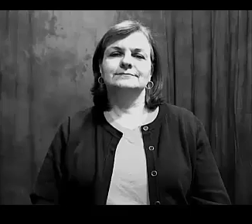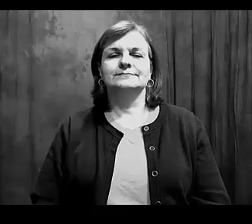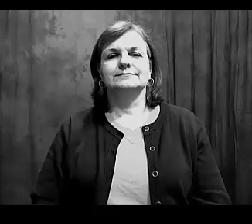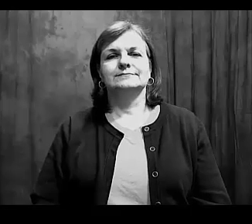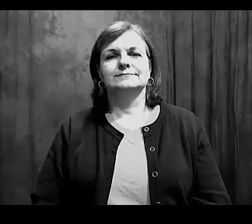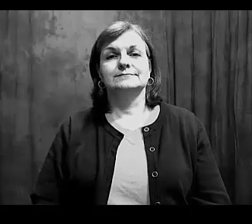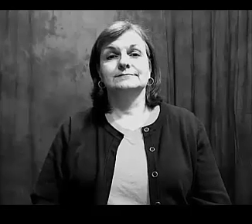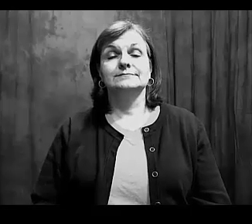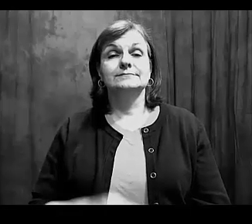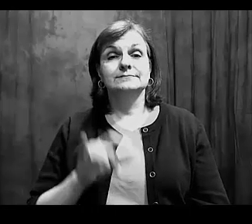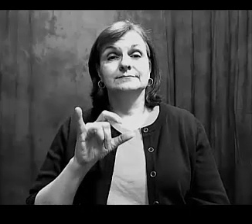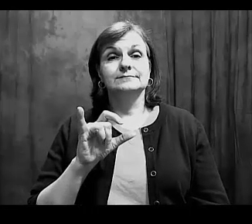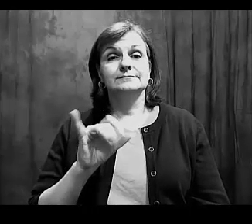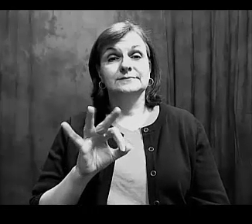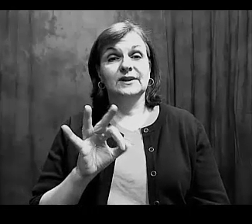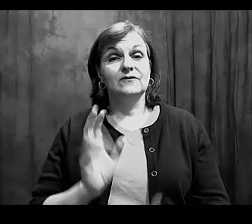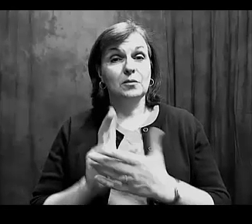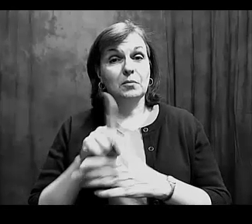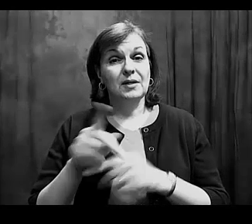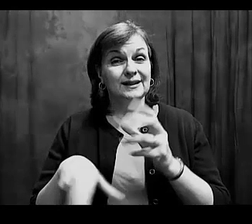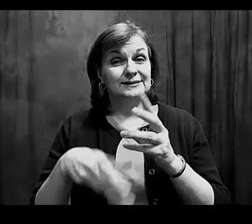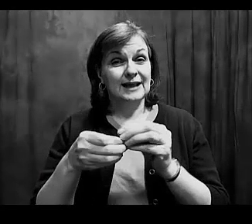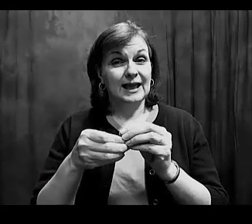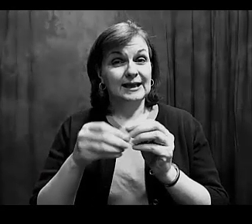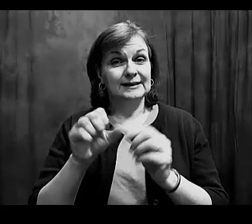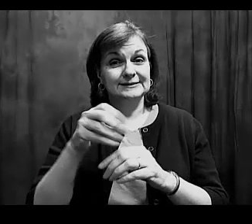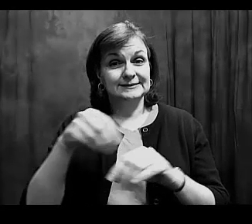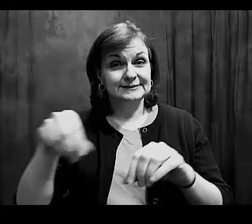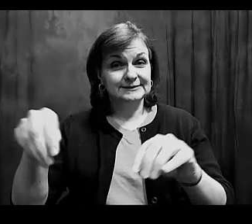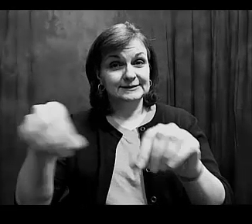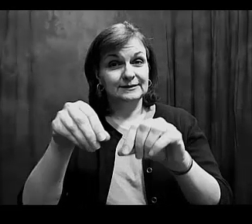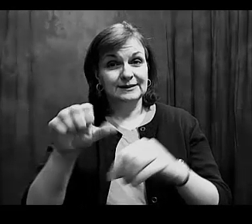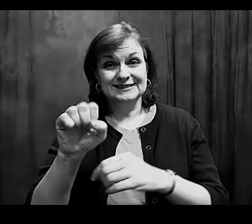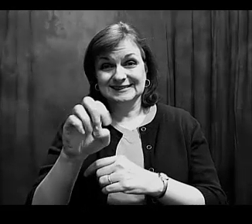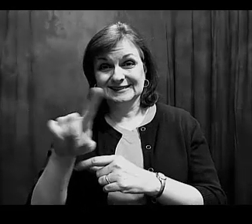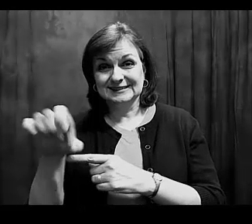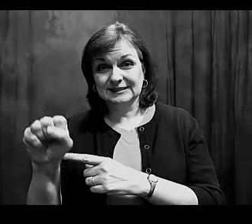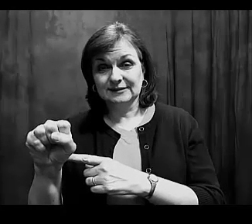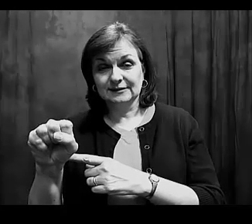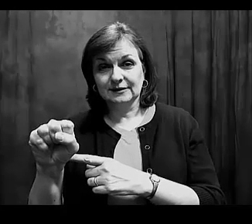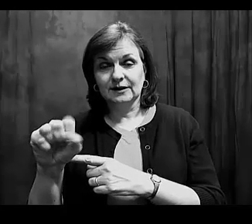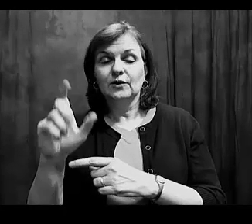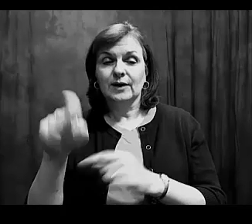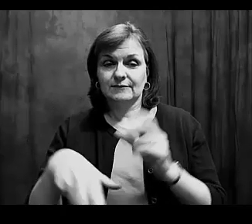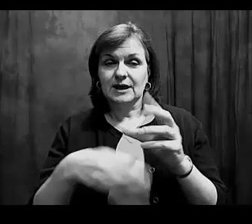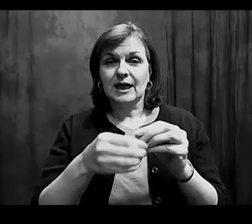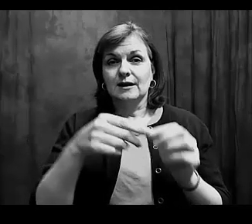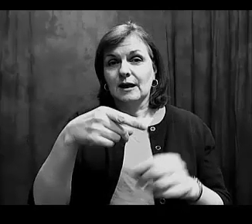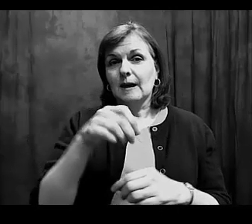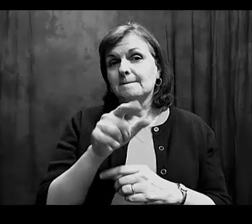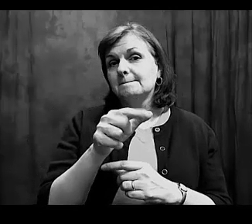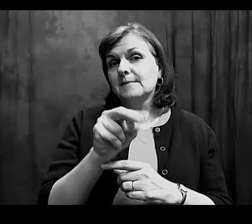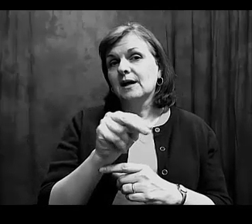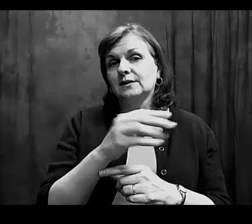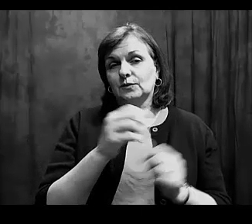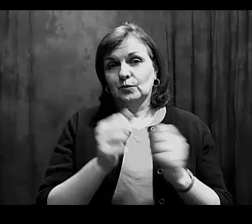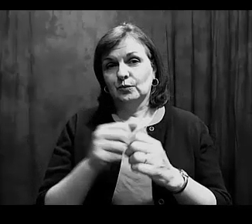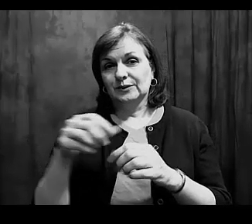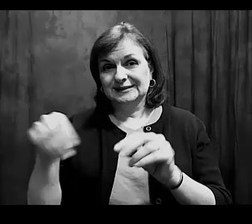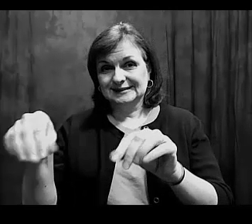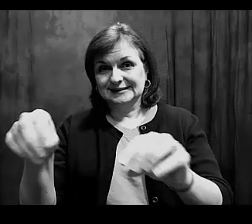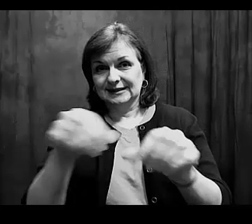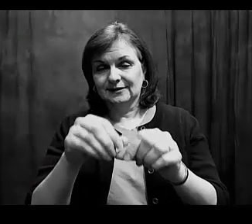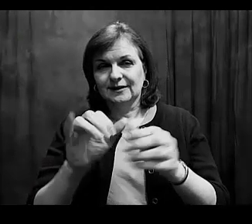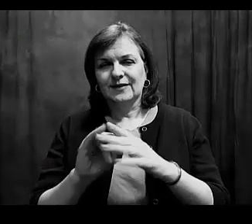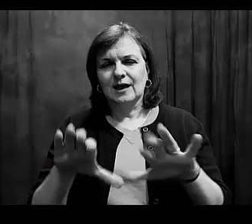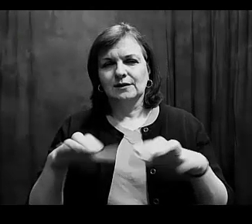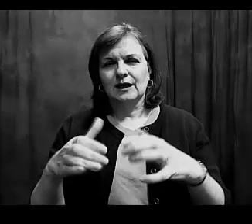If we want add seeds we're going to add pollen and seeds and we add them in our category of plants known as gymnosperms